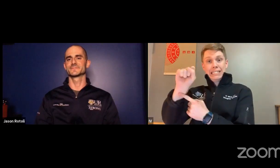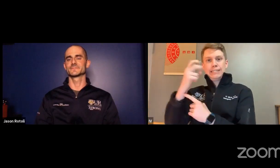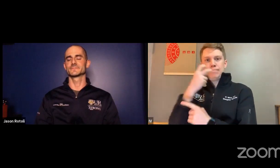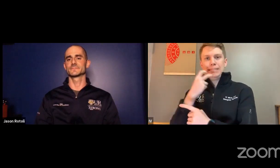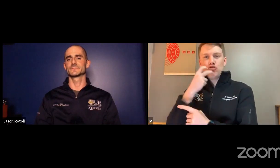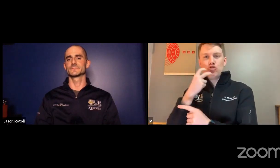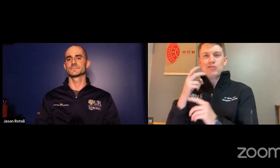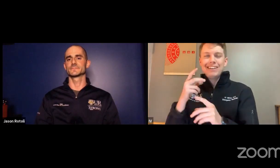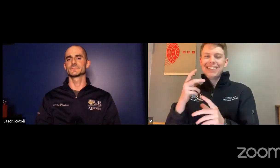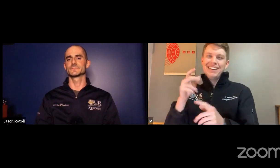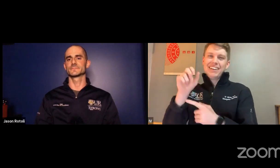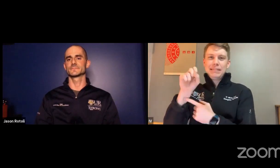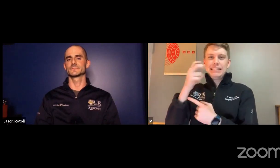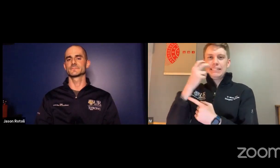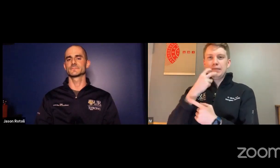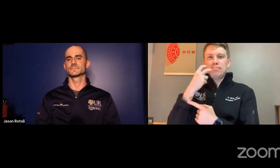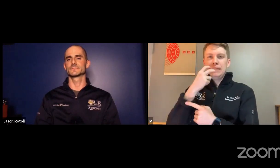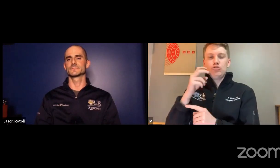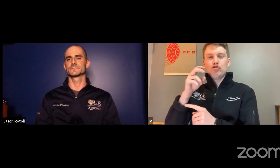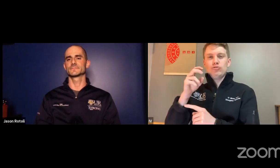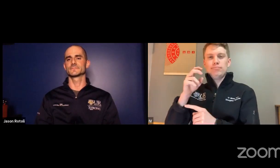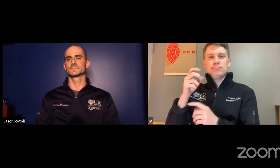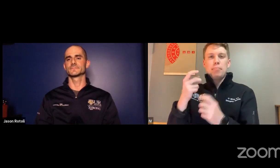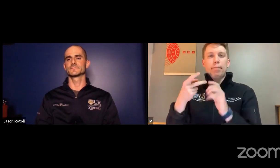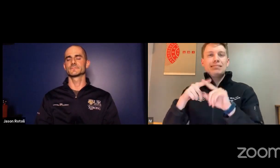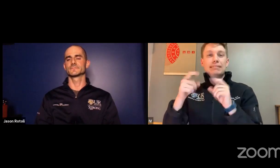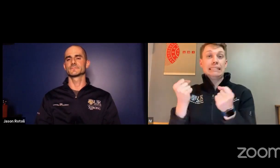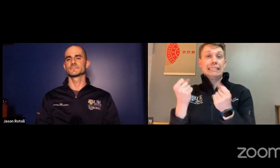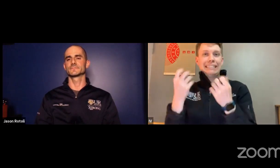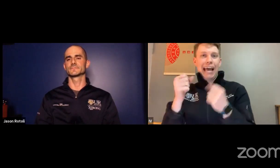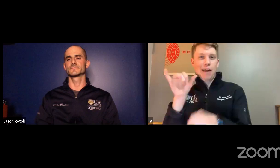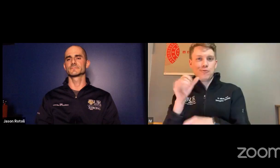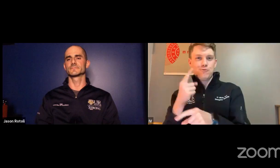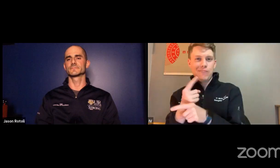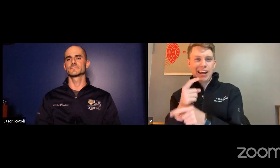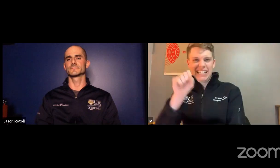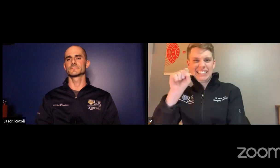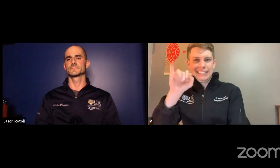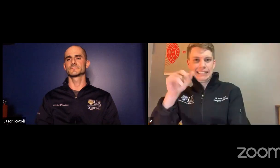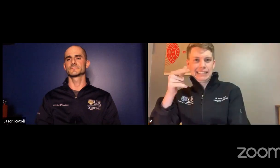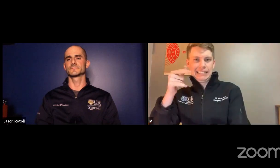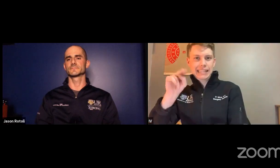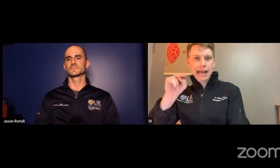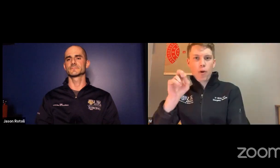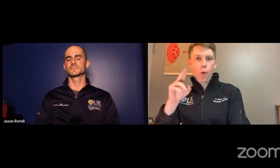confusion in the way that people are able to communicate once they've had a stroke.